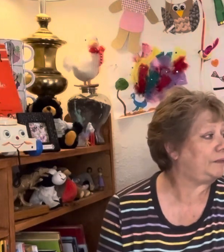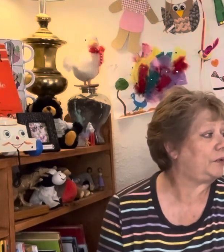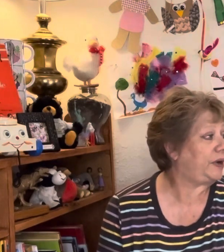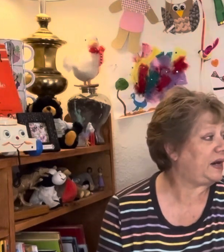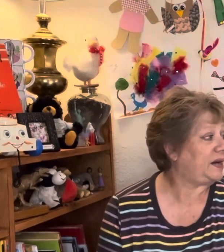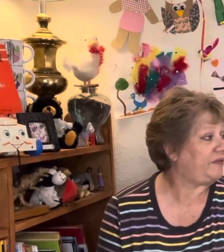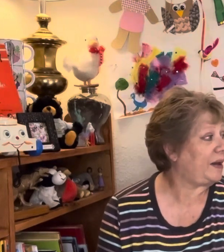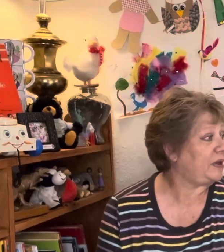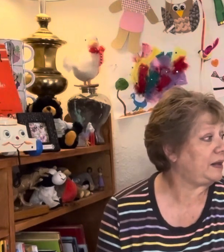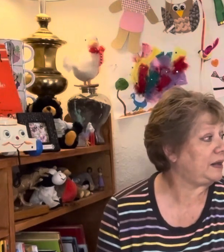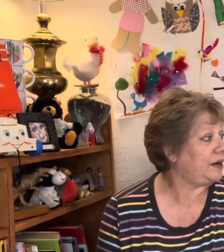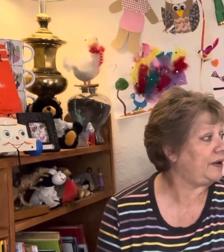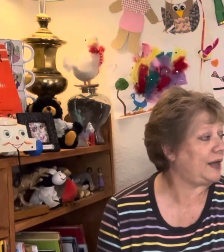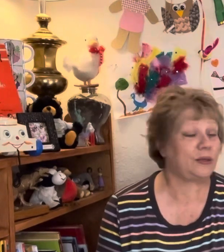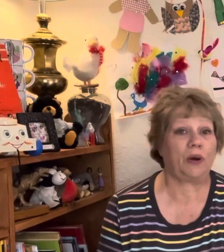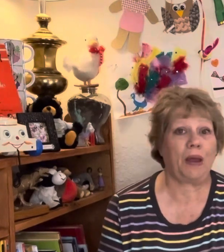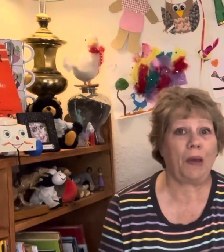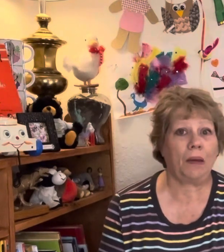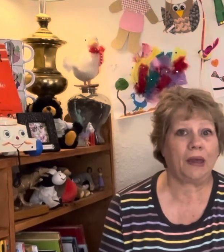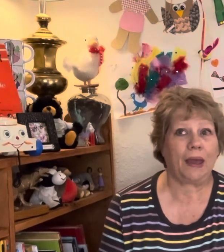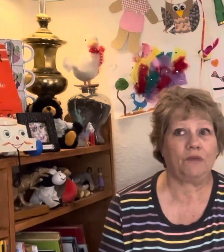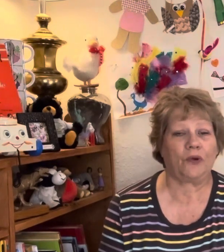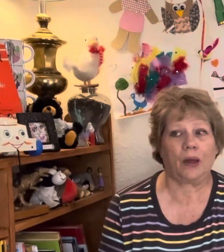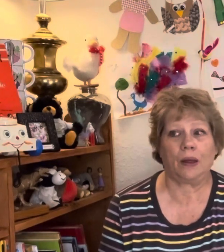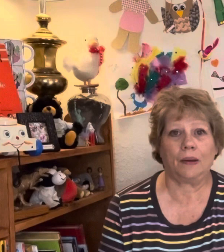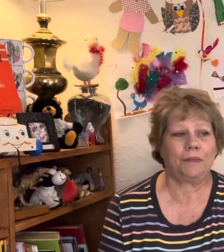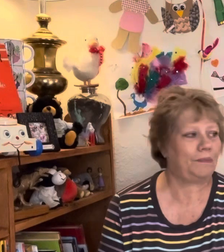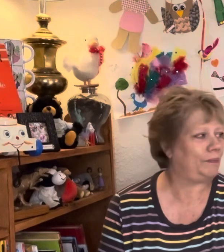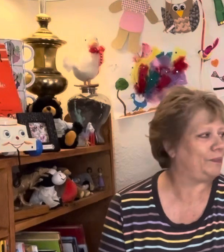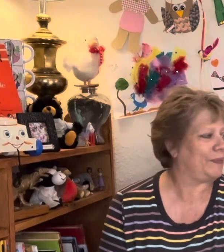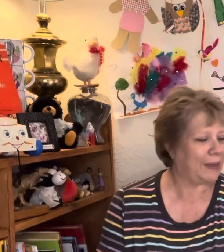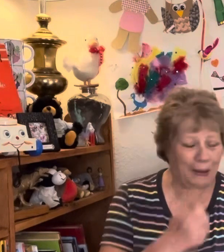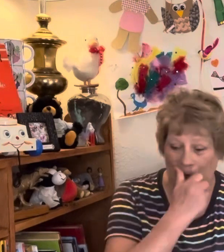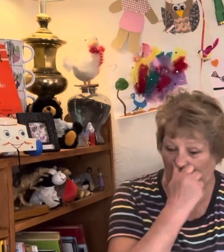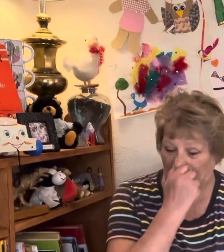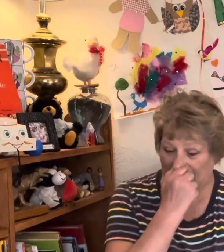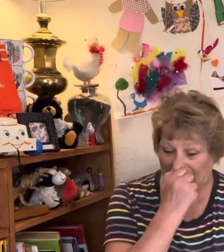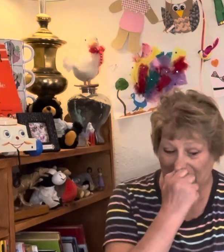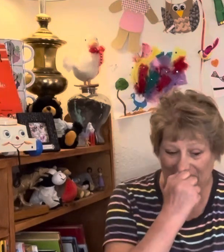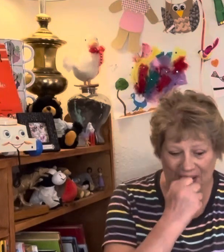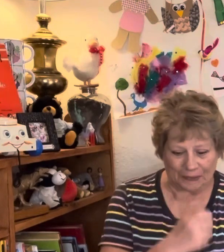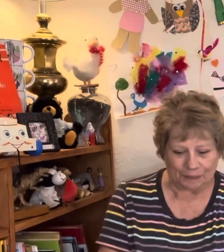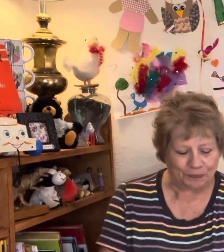created a family here. And that's where my mom came from. BUSTER: Oh, that's awesome. Yeah, I had some family come